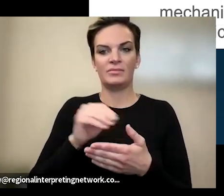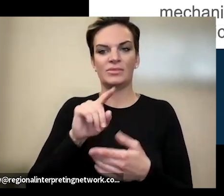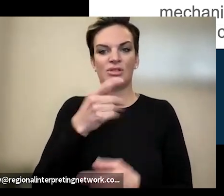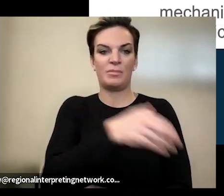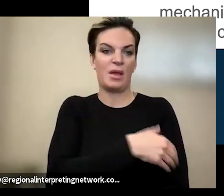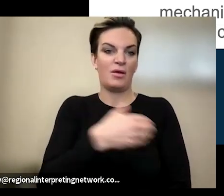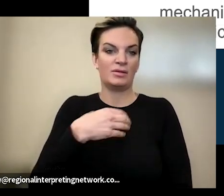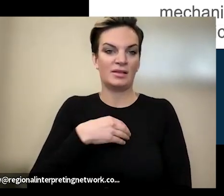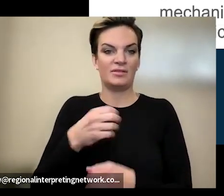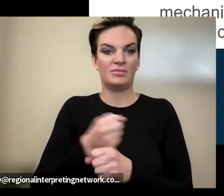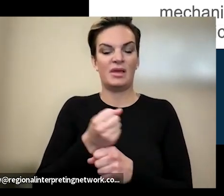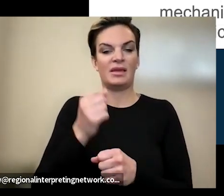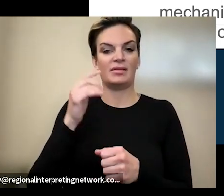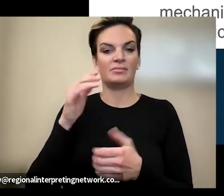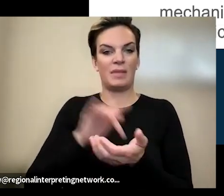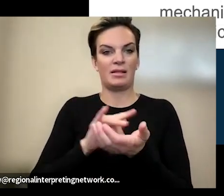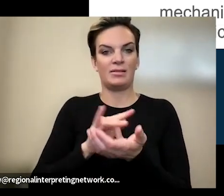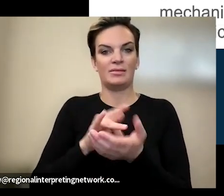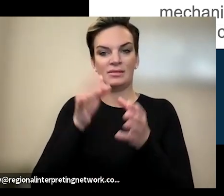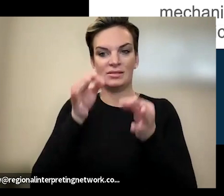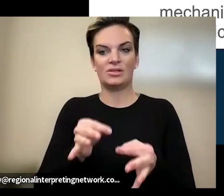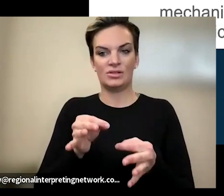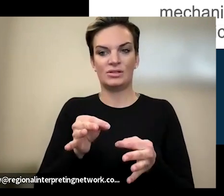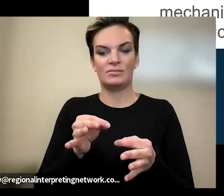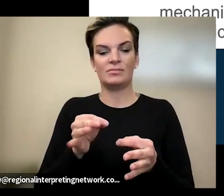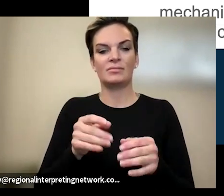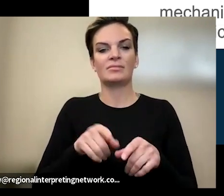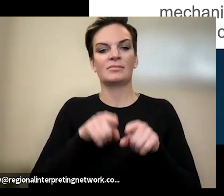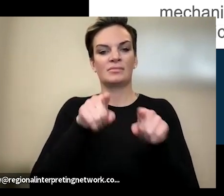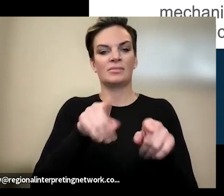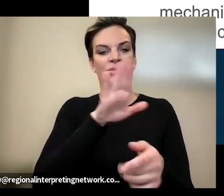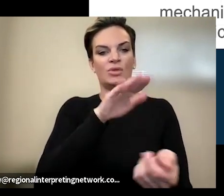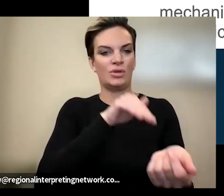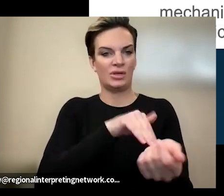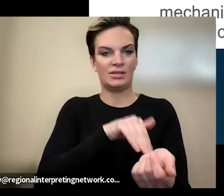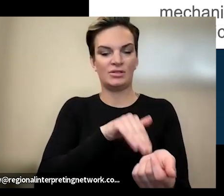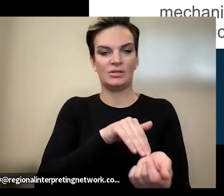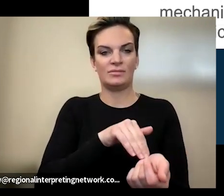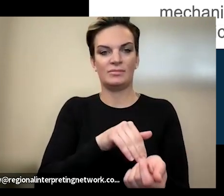medical decisions and in consultation with your clinician, and I also think that being